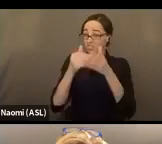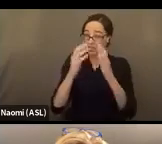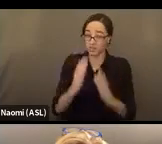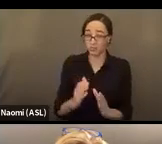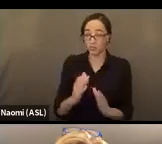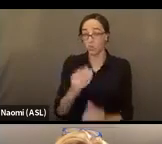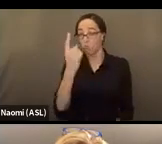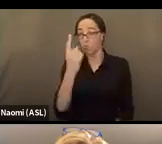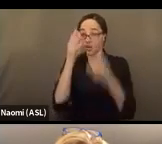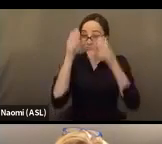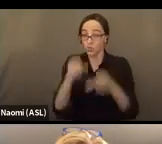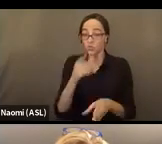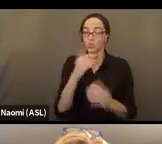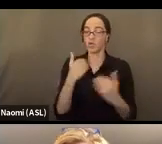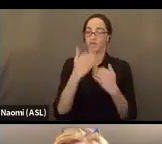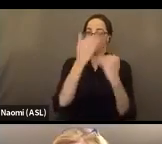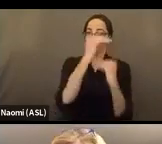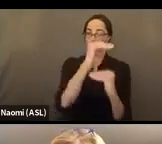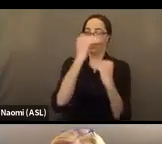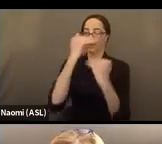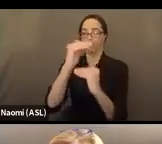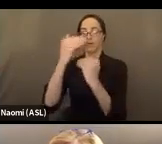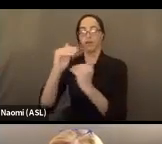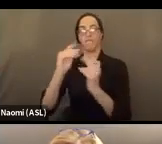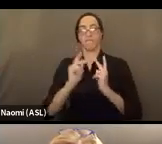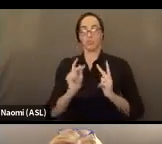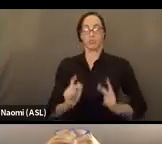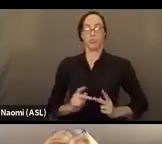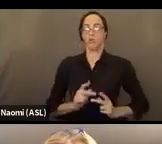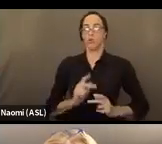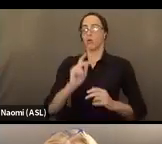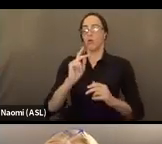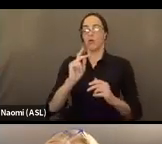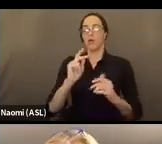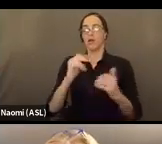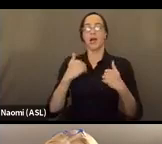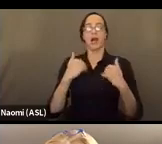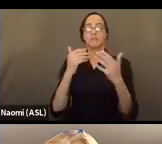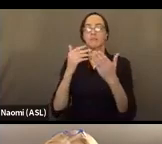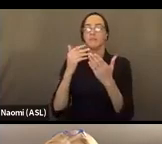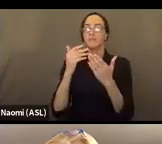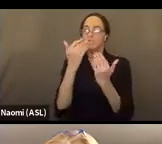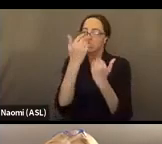not have the strength to reach out when they are in need so be that person for somebody else